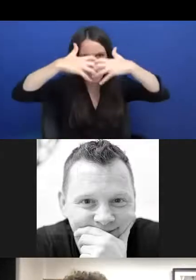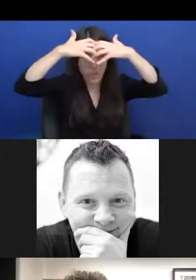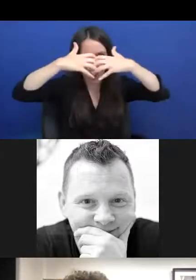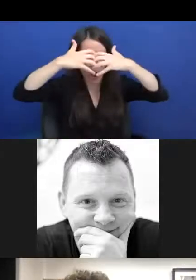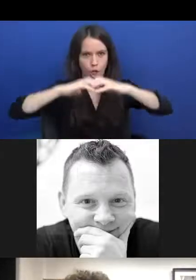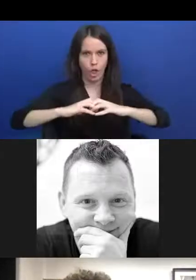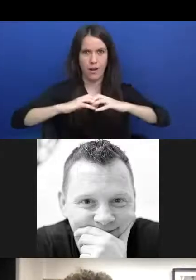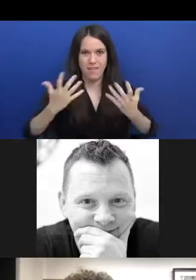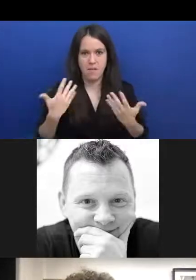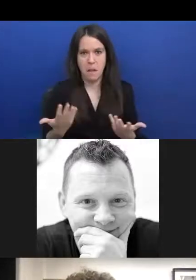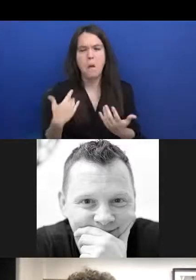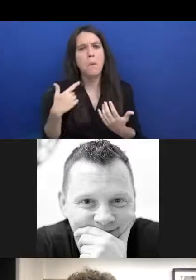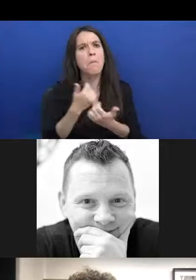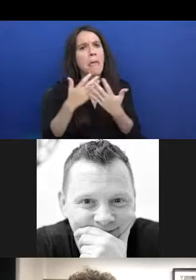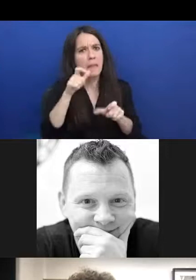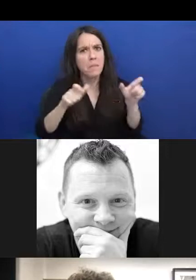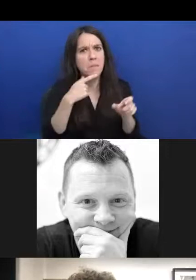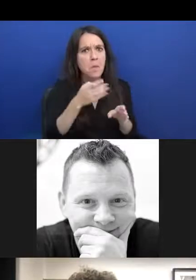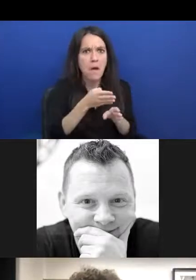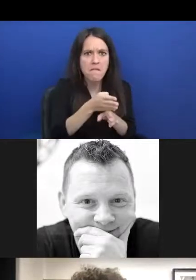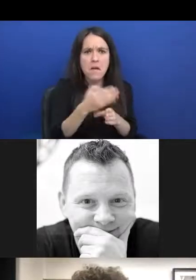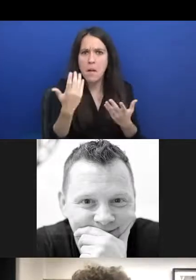the field are starting to get interested in language contact and language change